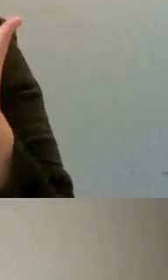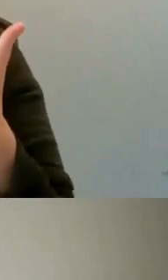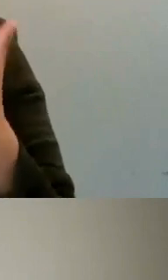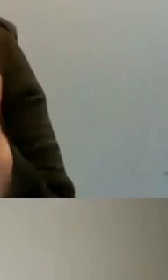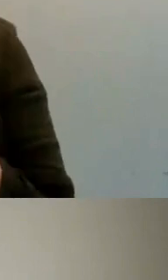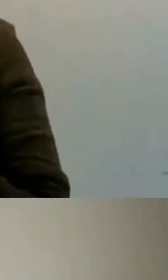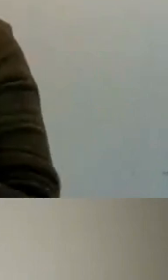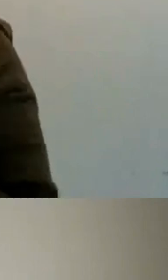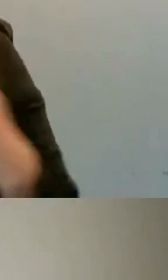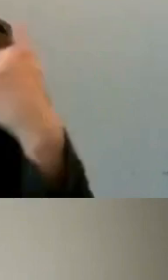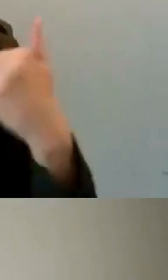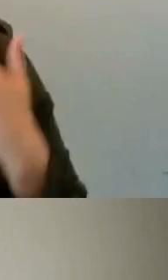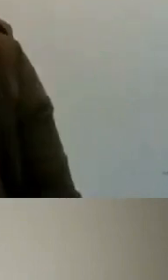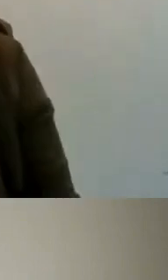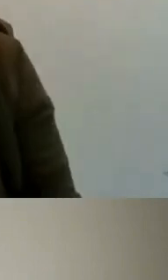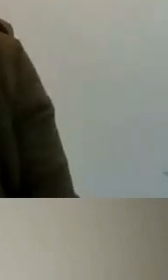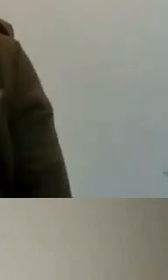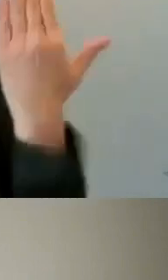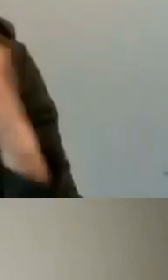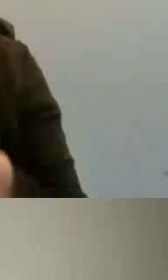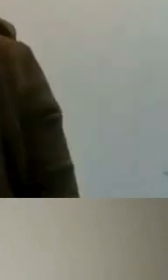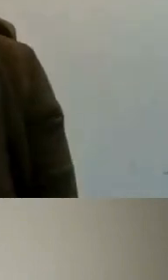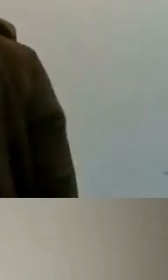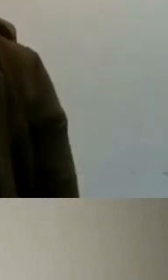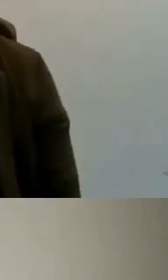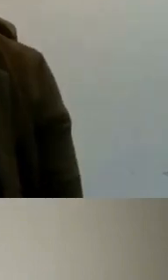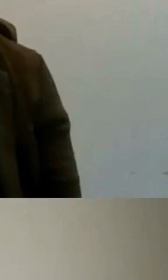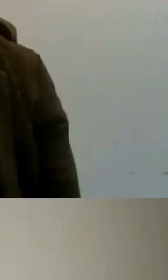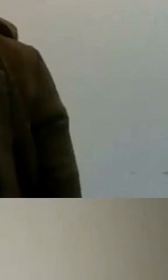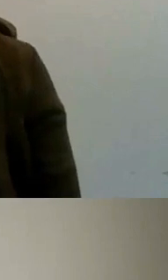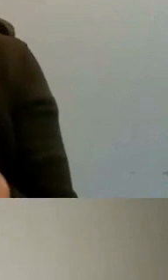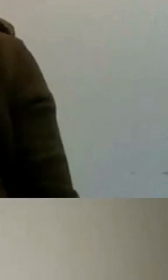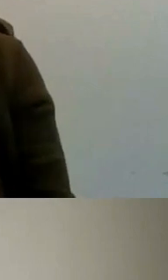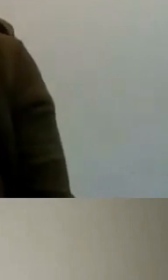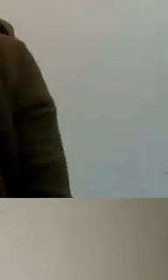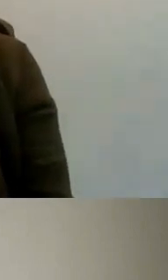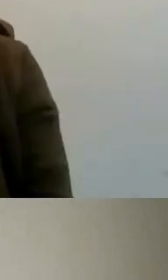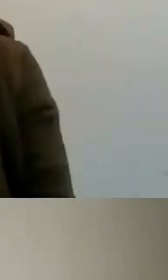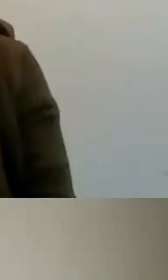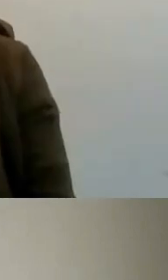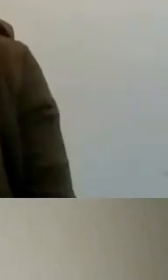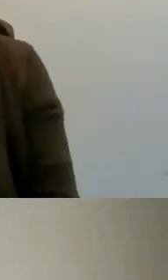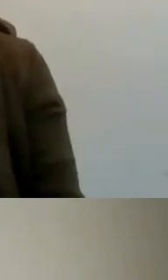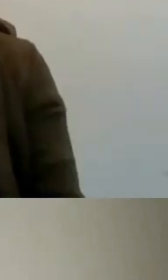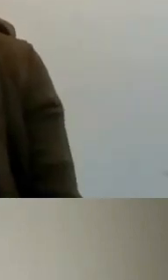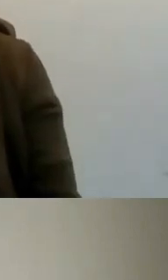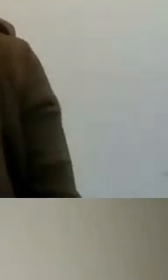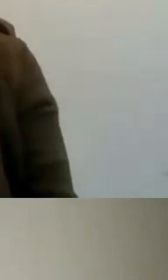like like Dr Koh he came through the MGH McLean Residency program and was a leader and important